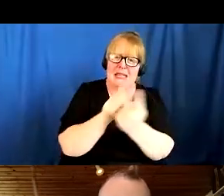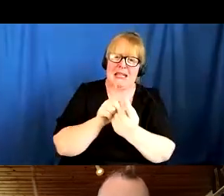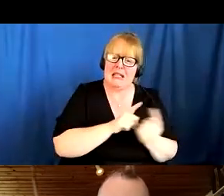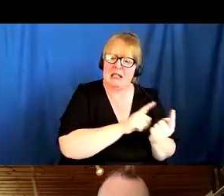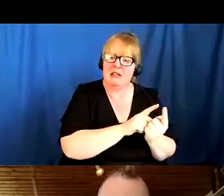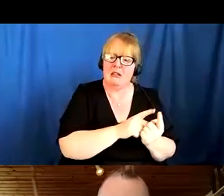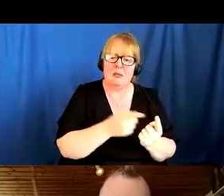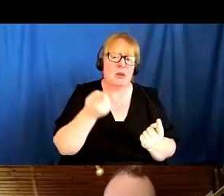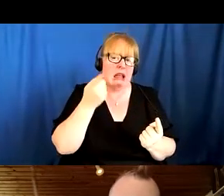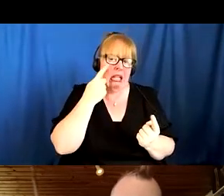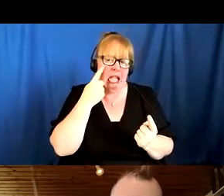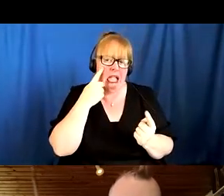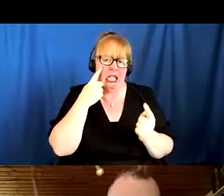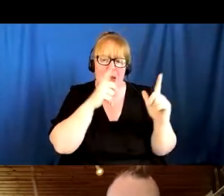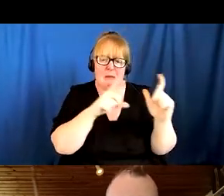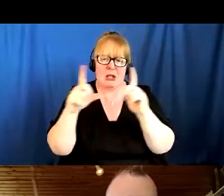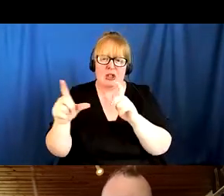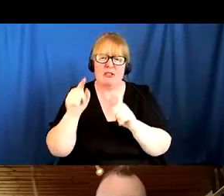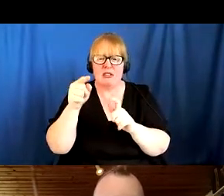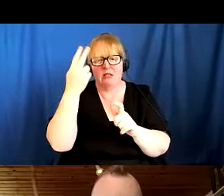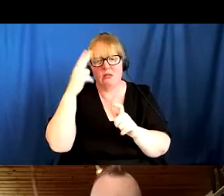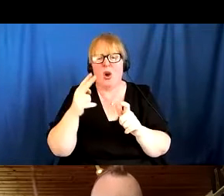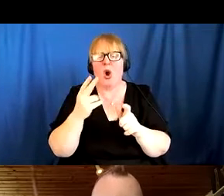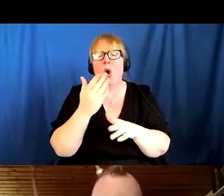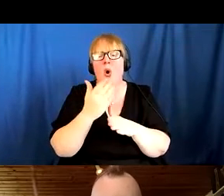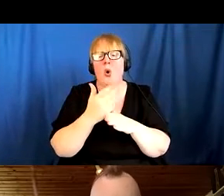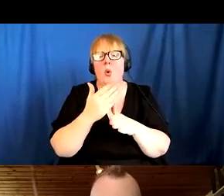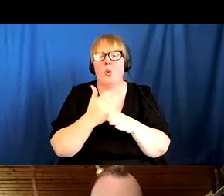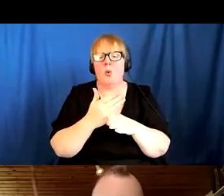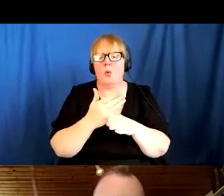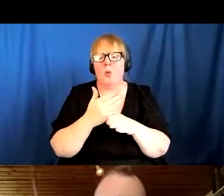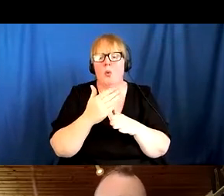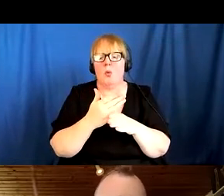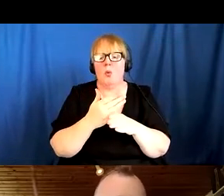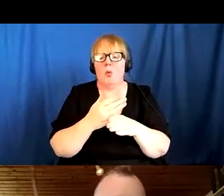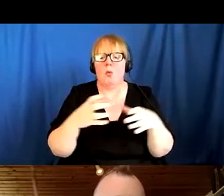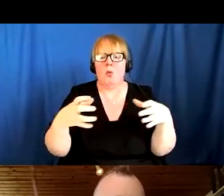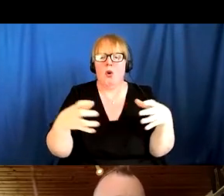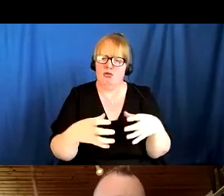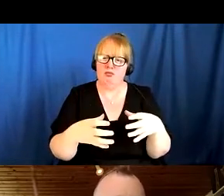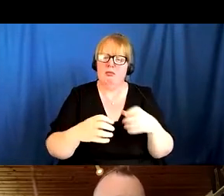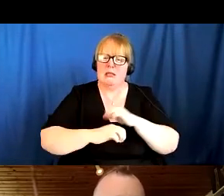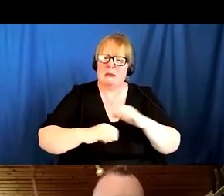is a workshop space that we oh, let me just get back to slideshow mode.